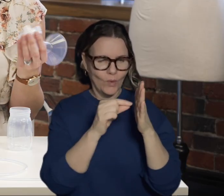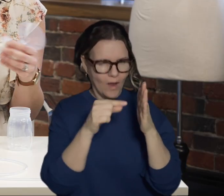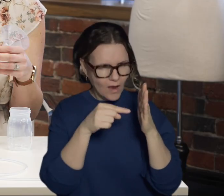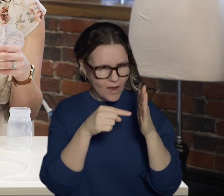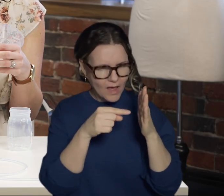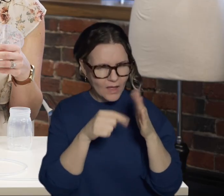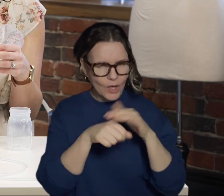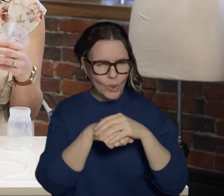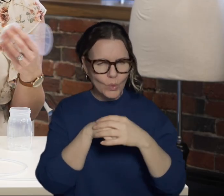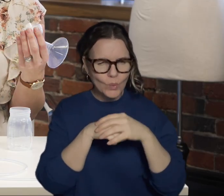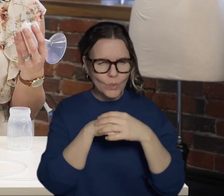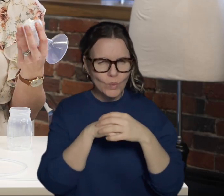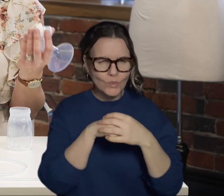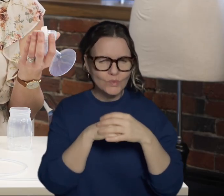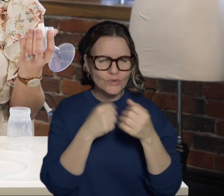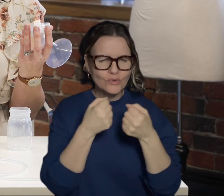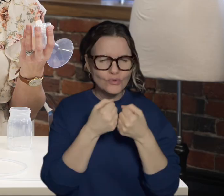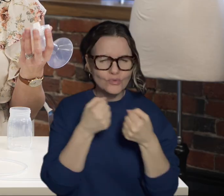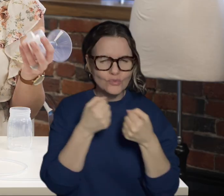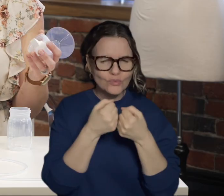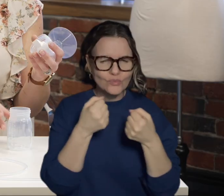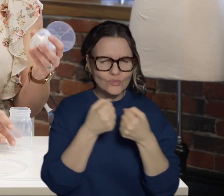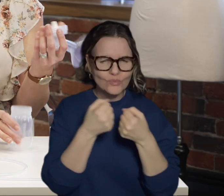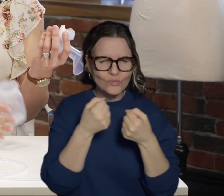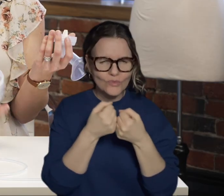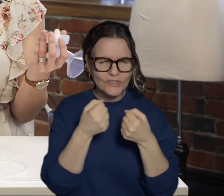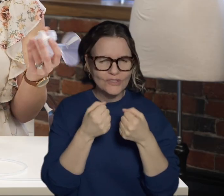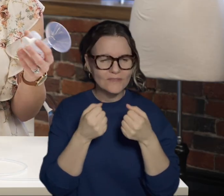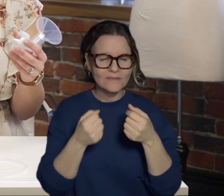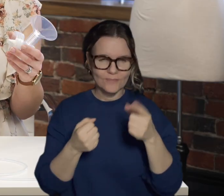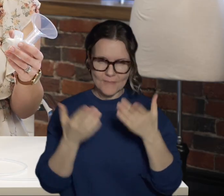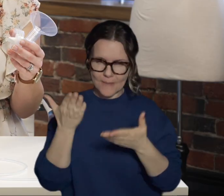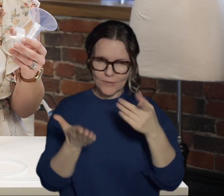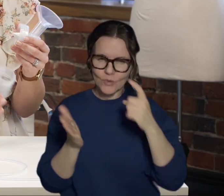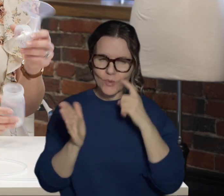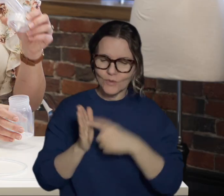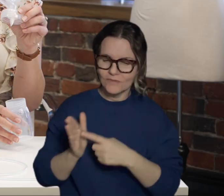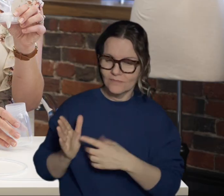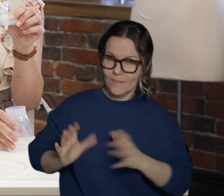Pump and you'll notice you won't have suction on that side and that's how you know to replace it